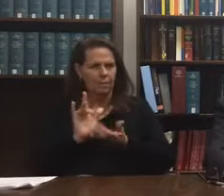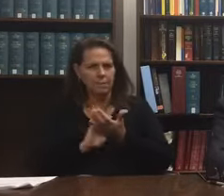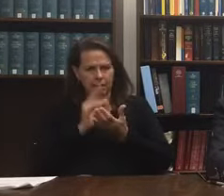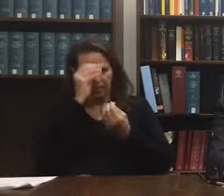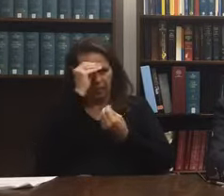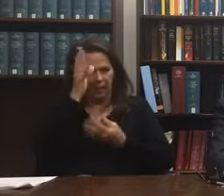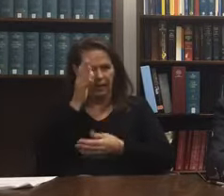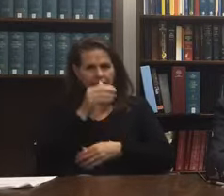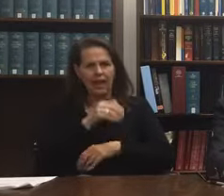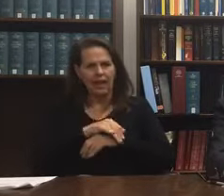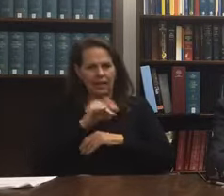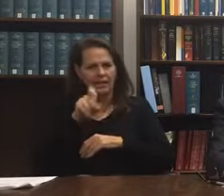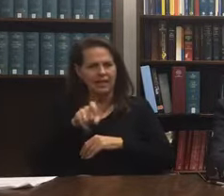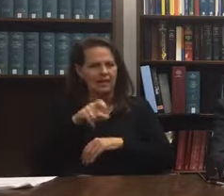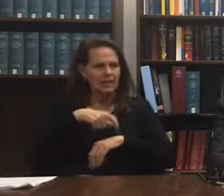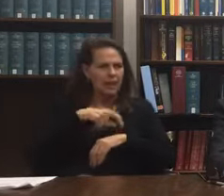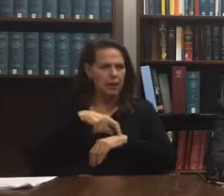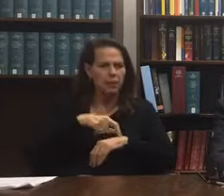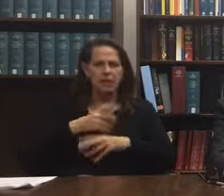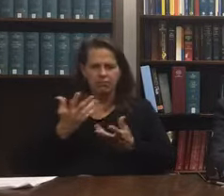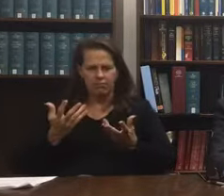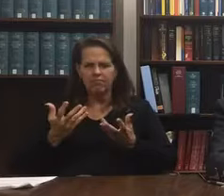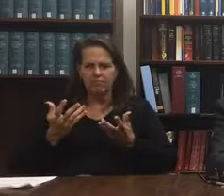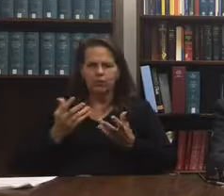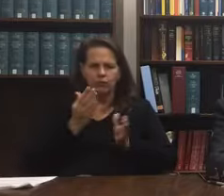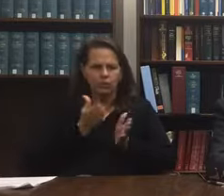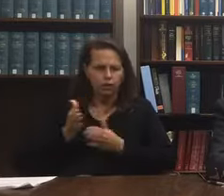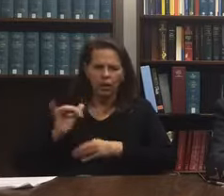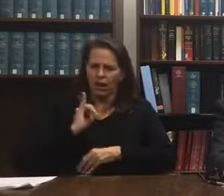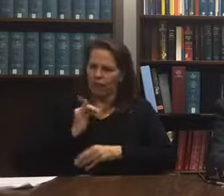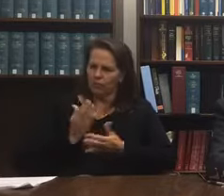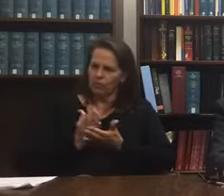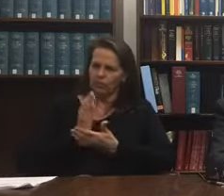to see if a lawyer will take my case and I'm entitled to my case file I want my